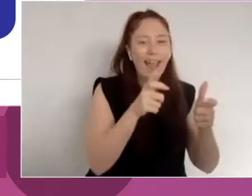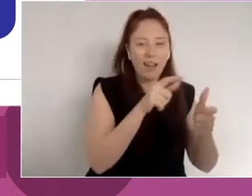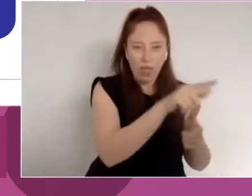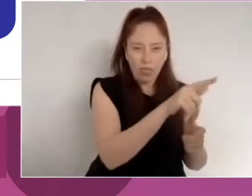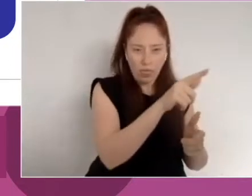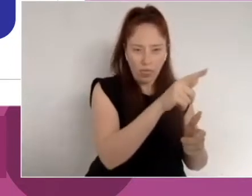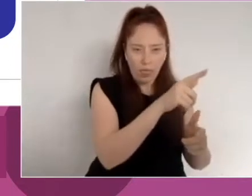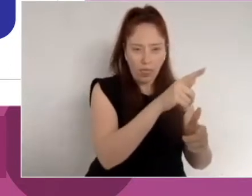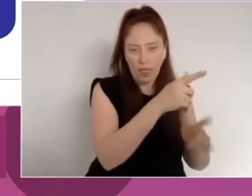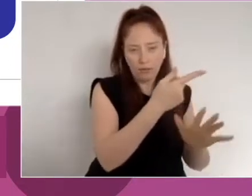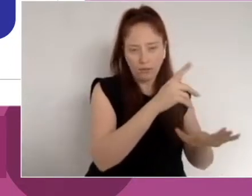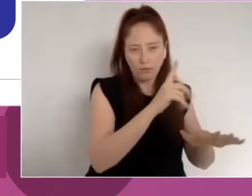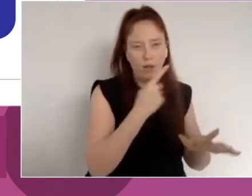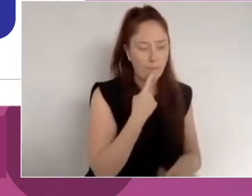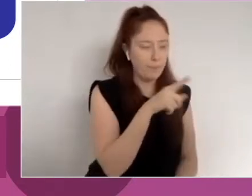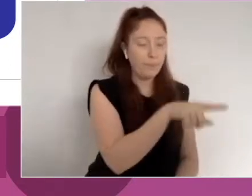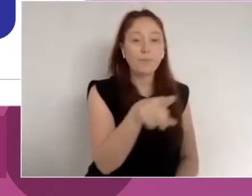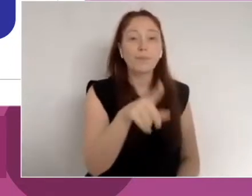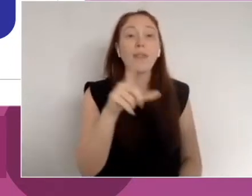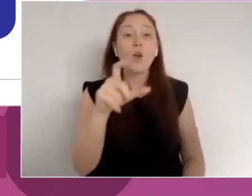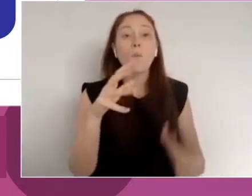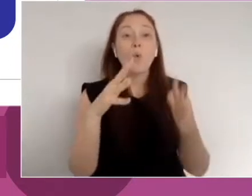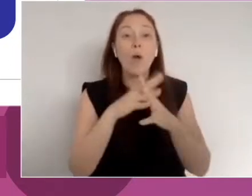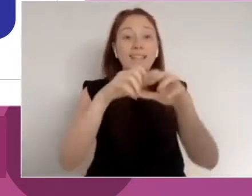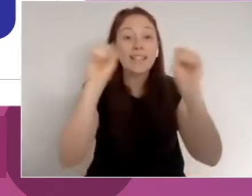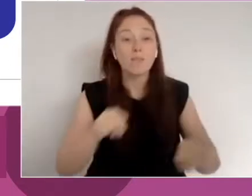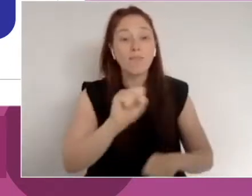Commonwealth Government in our federated system has responsible for what we call the entrance